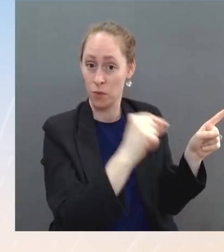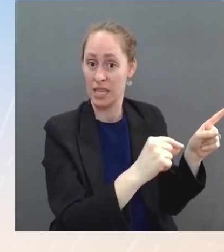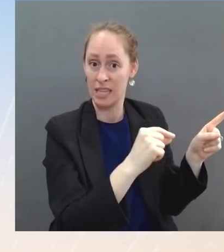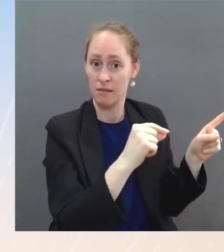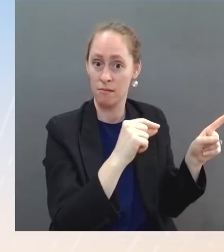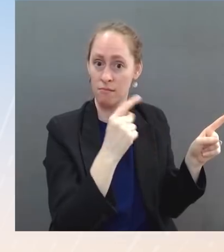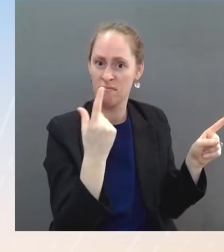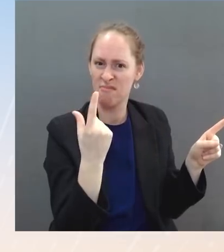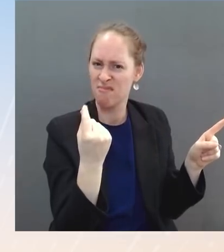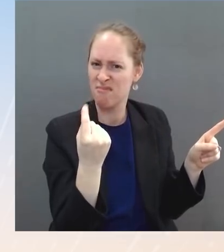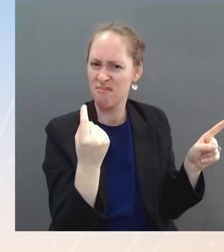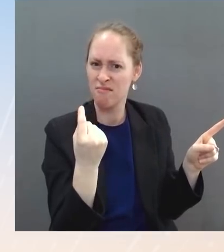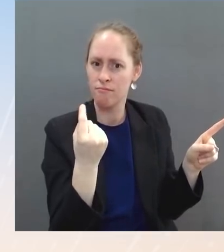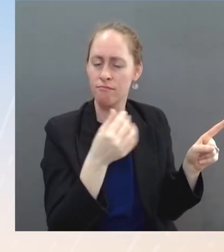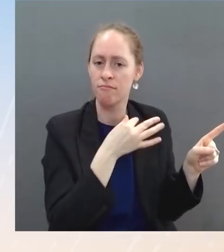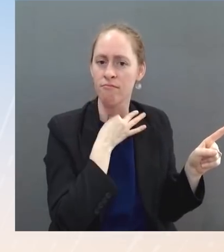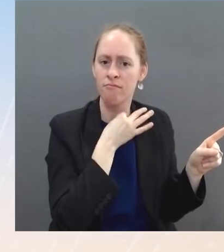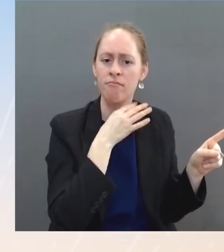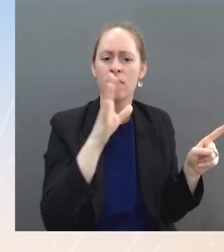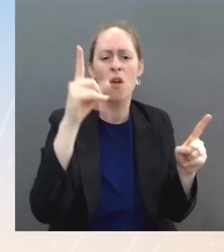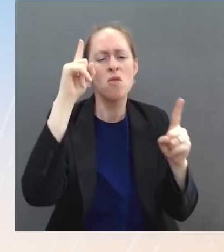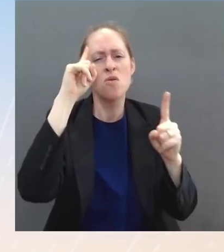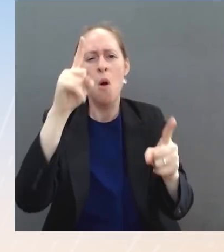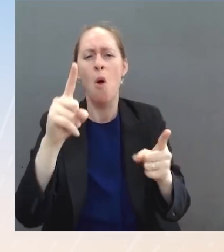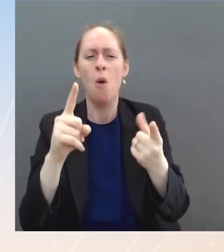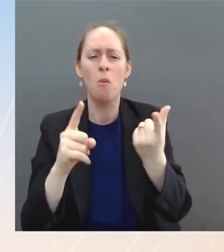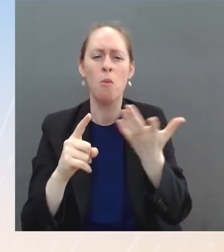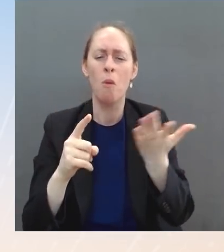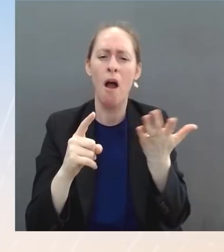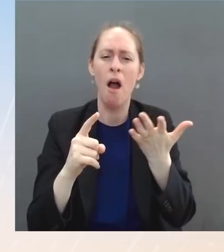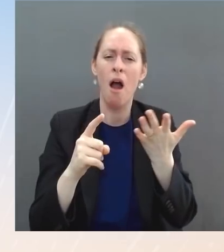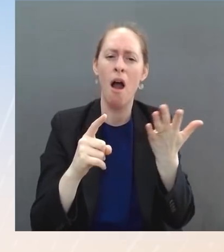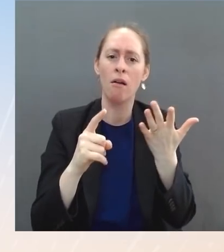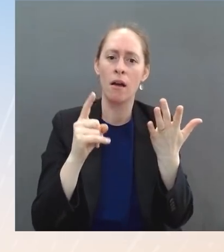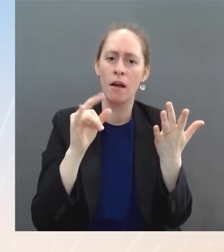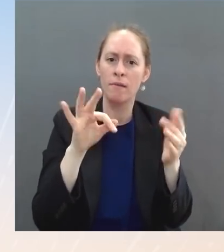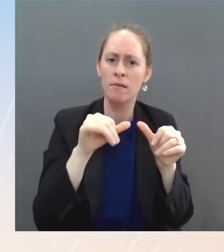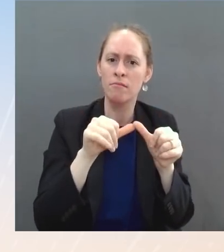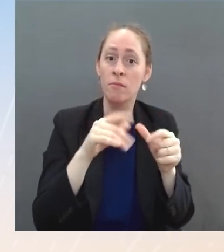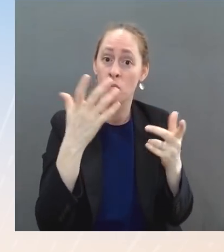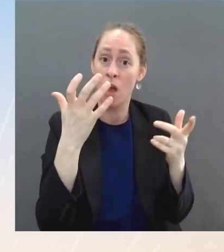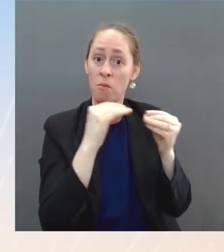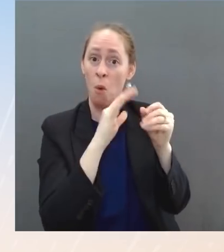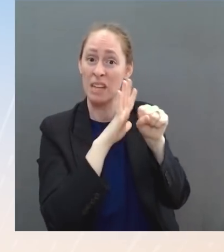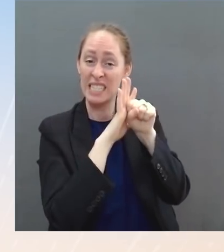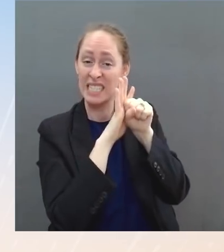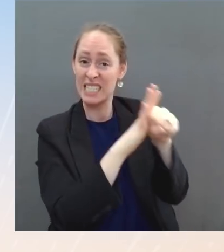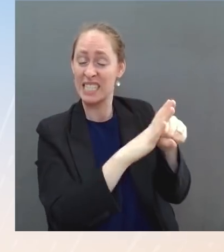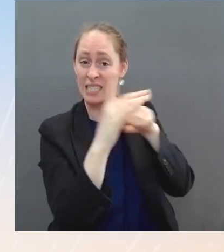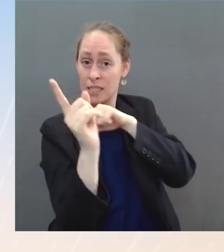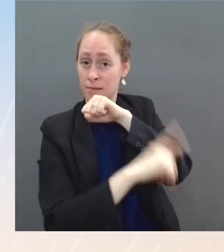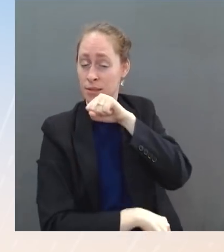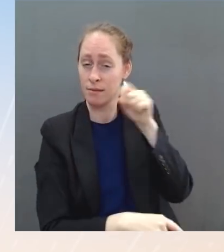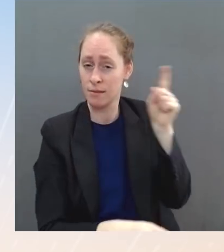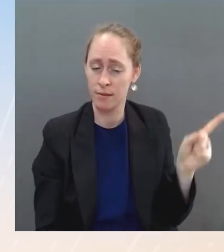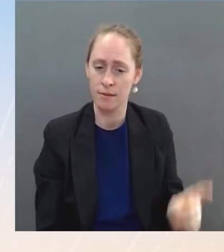to try to apply pressure to Putin himself? Ms. Psaki: Well, I think it's not the only approach we're taking -- right, Weijia?